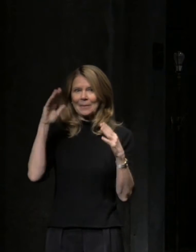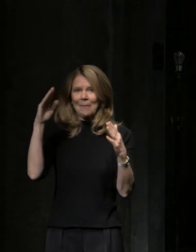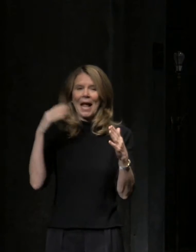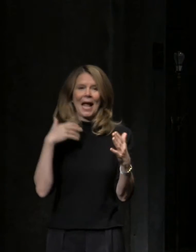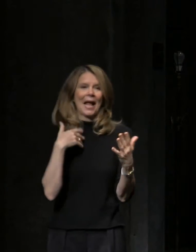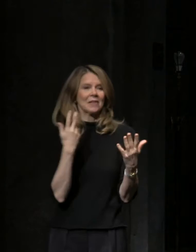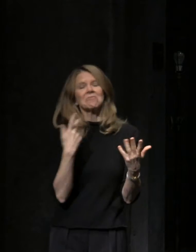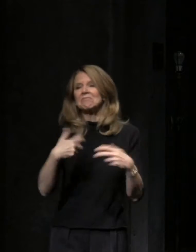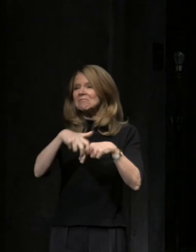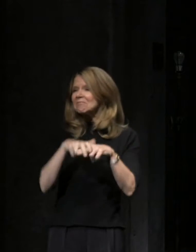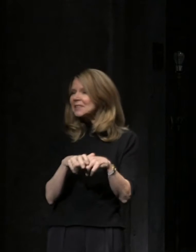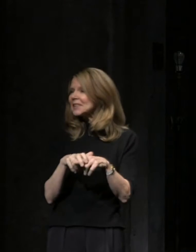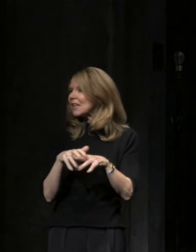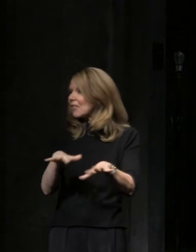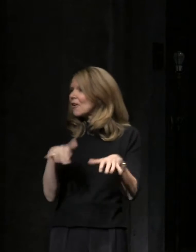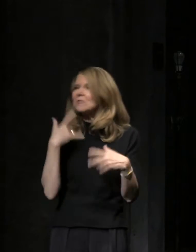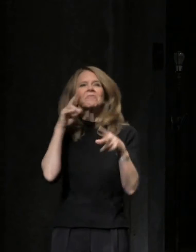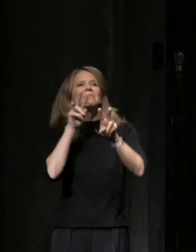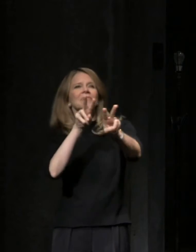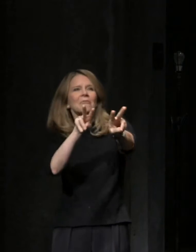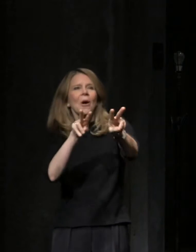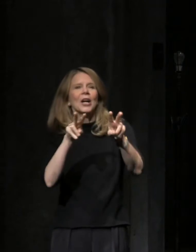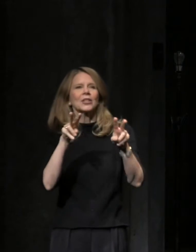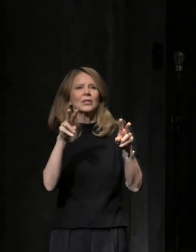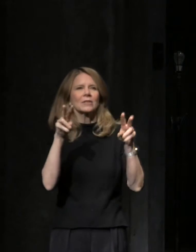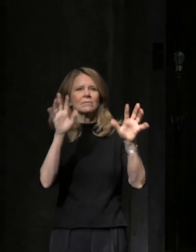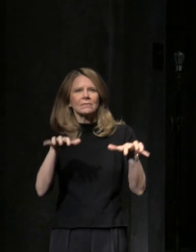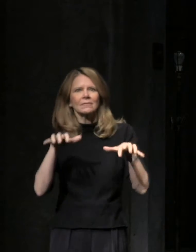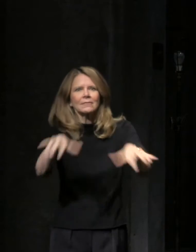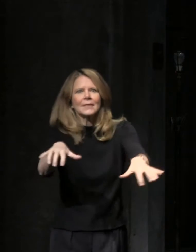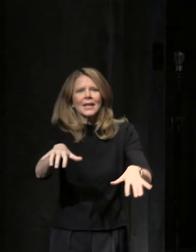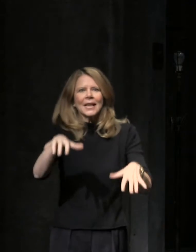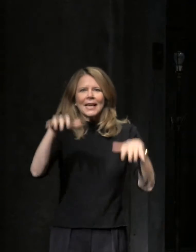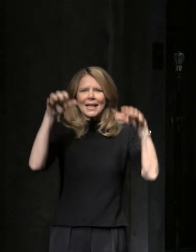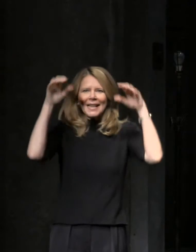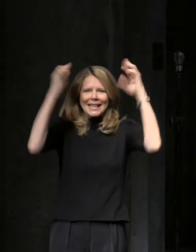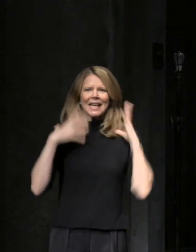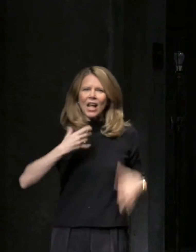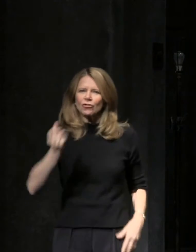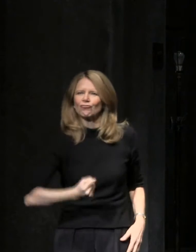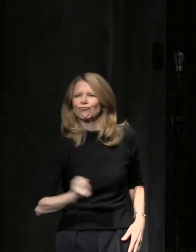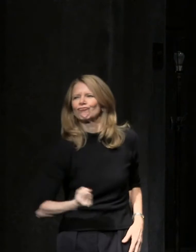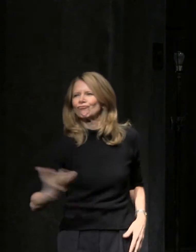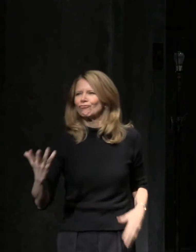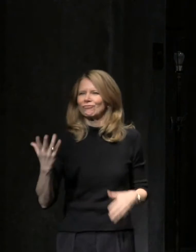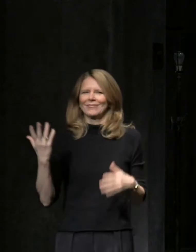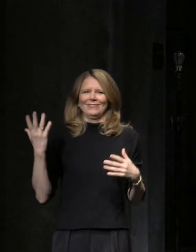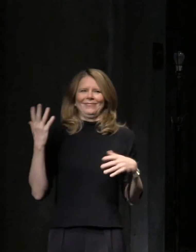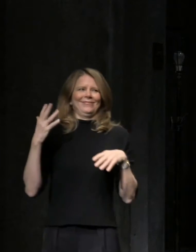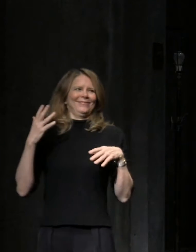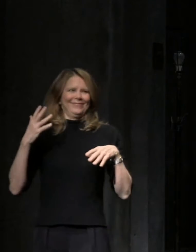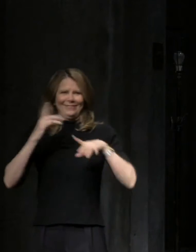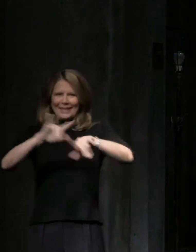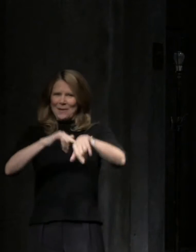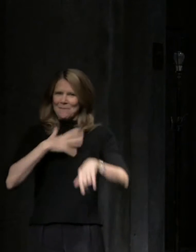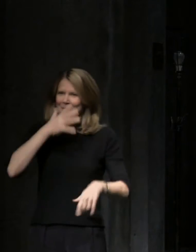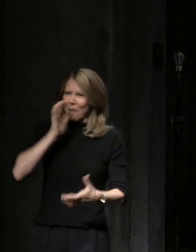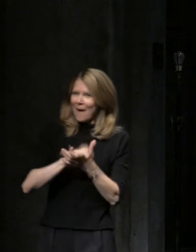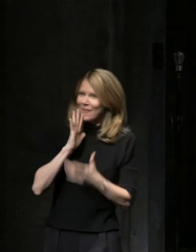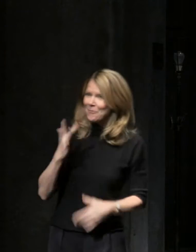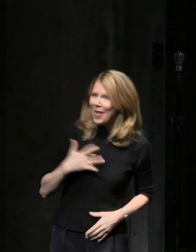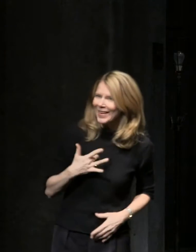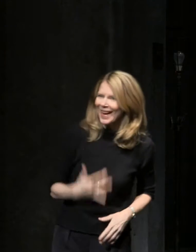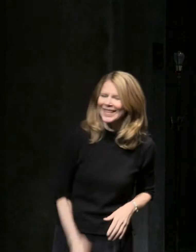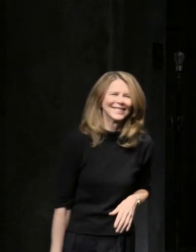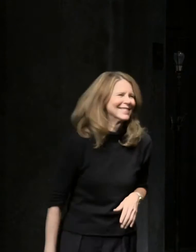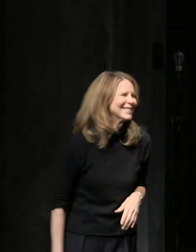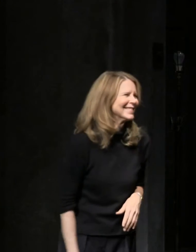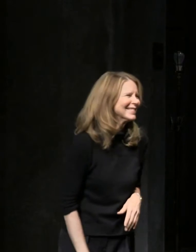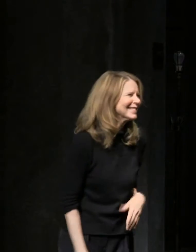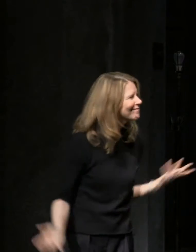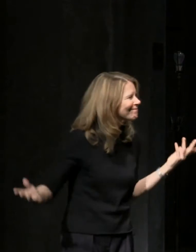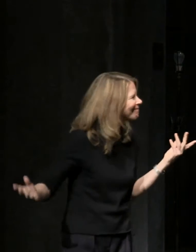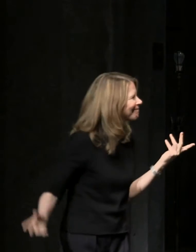the audience watching large numbers of teenagers masturbate frequently.